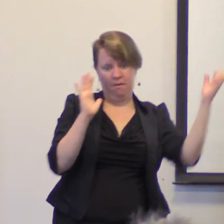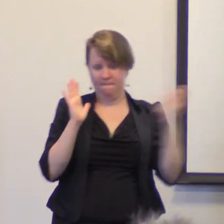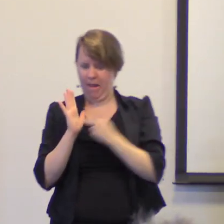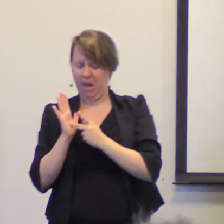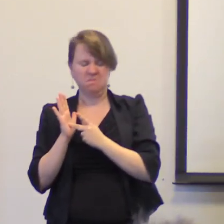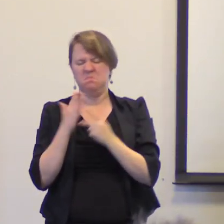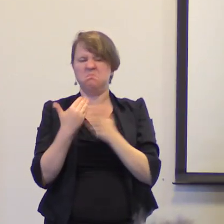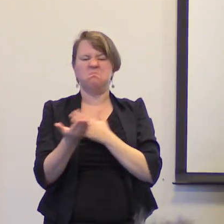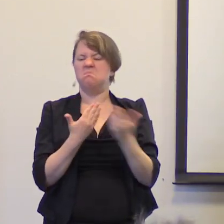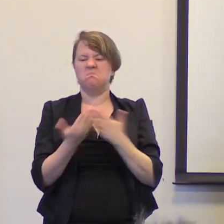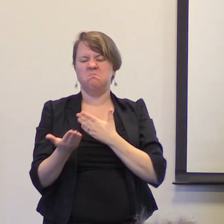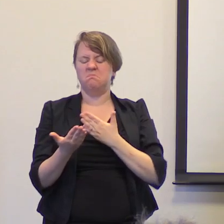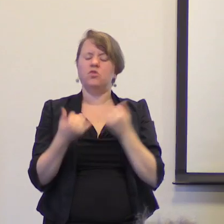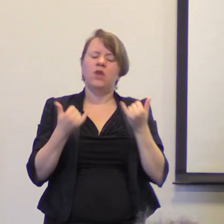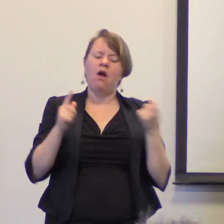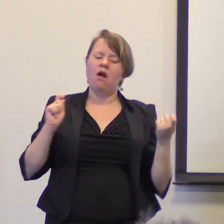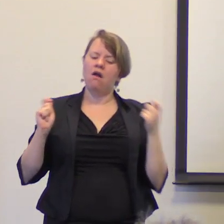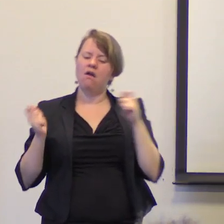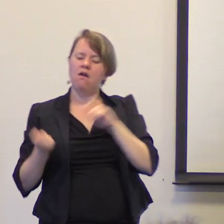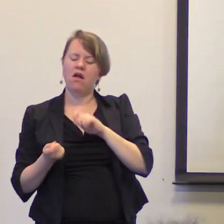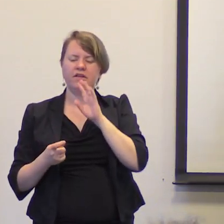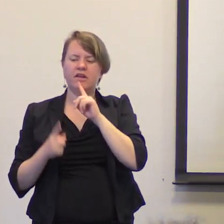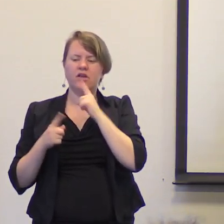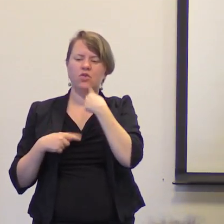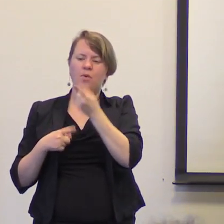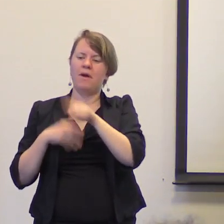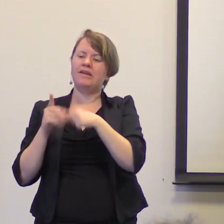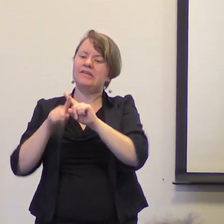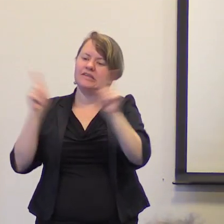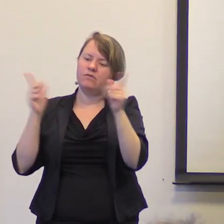Now I want to switch gears and tell you about a different person, one of the many wonderful